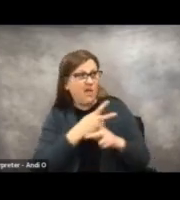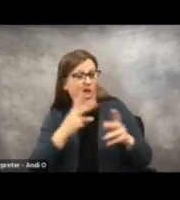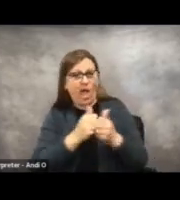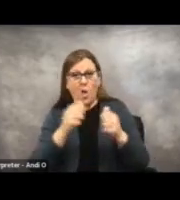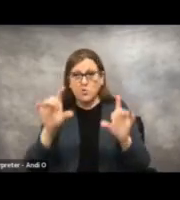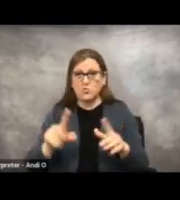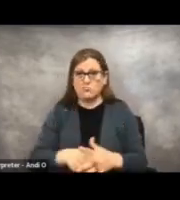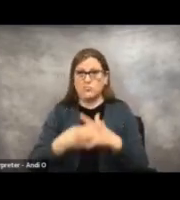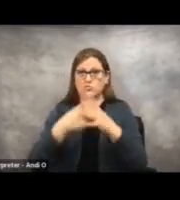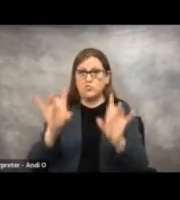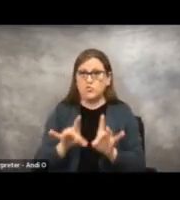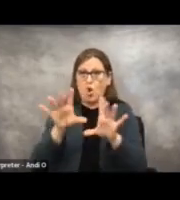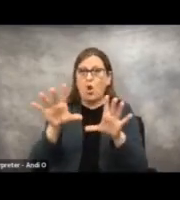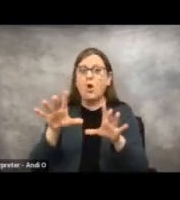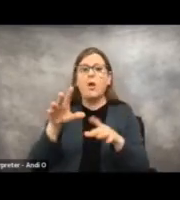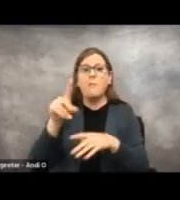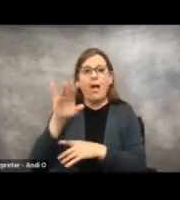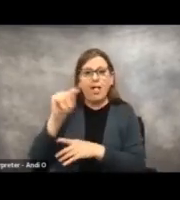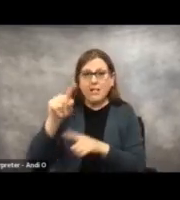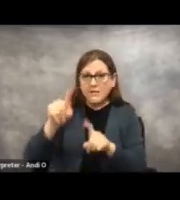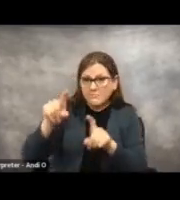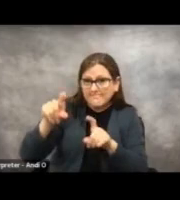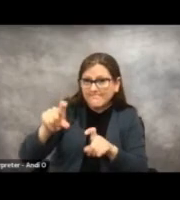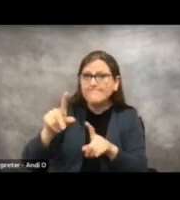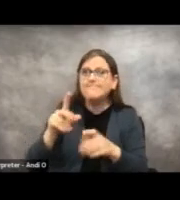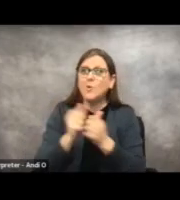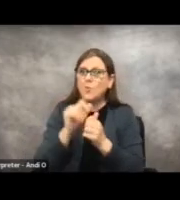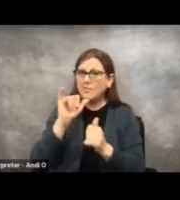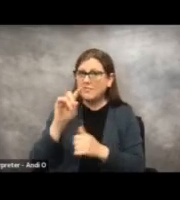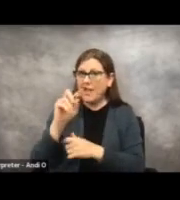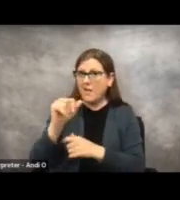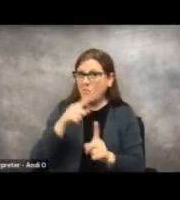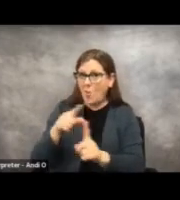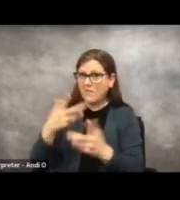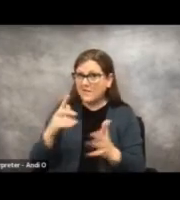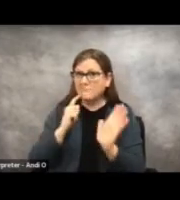meaningful data points that were identified. Next slide. And